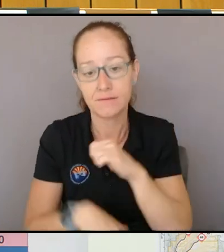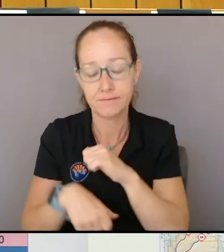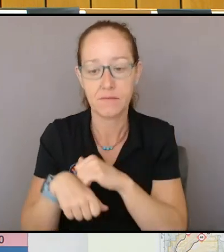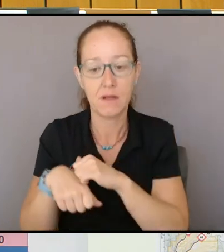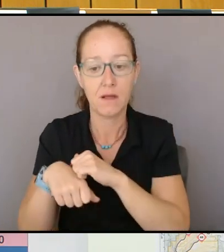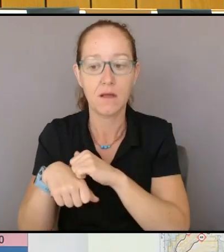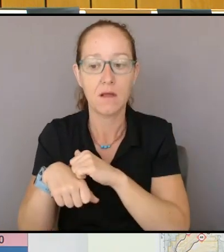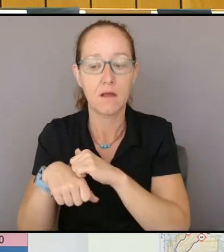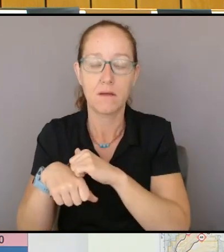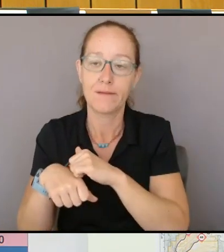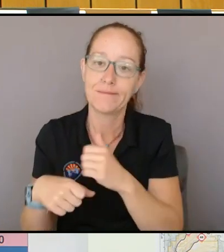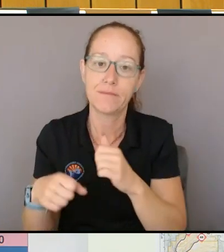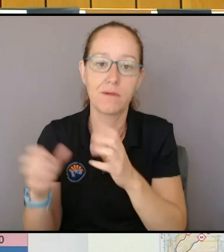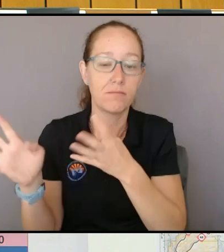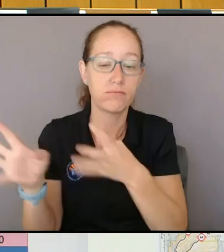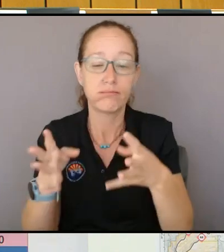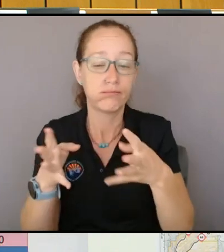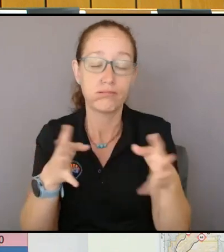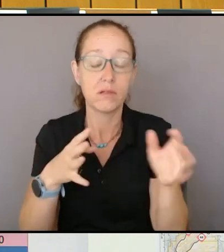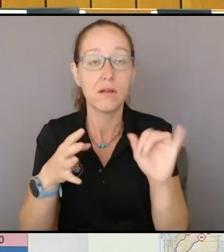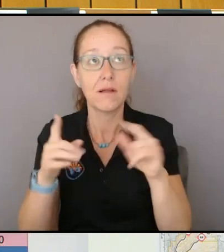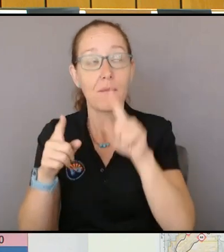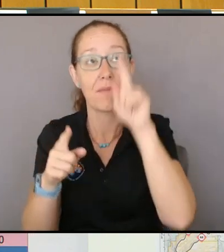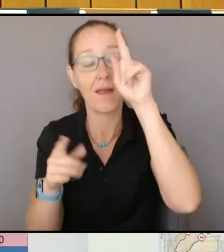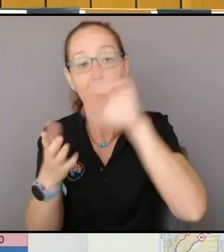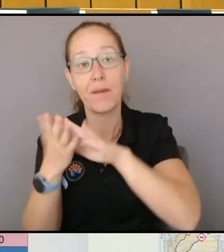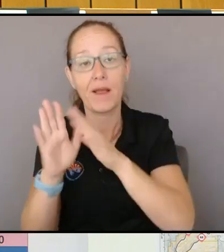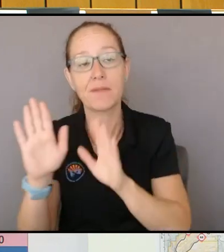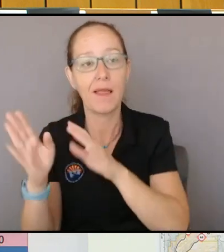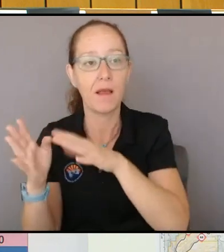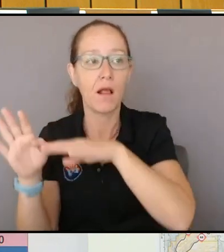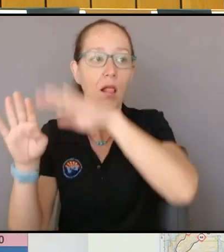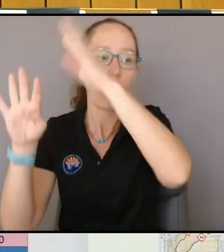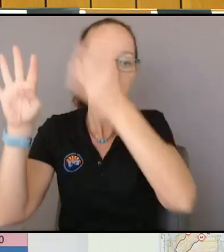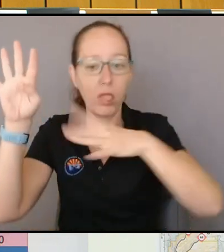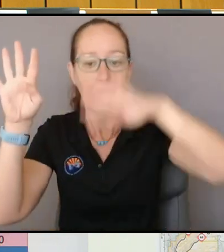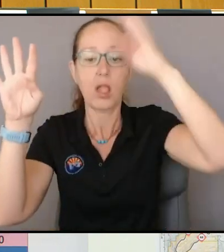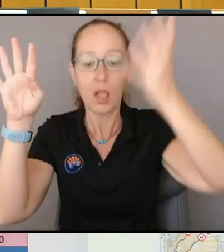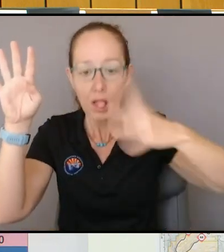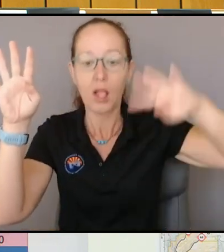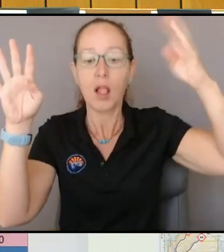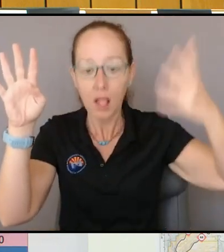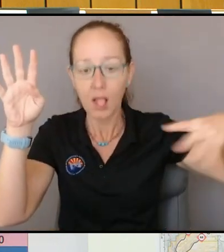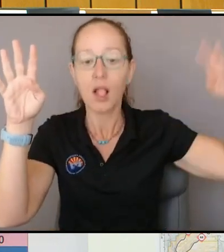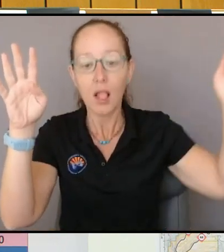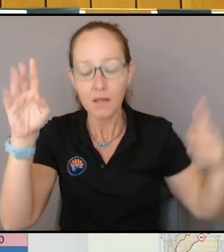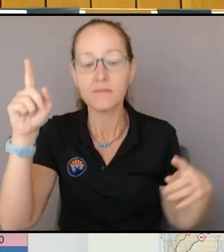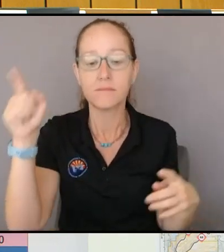you will, of wind that occurs when it comes off of the flats from Taos and then hits those mountains. And what they